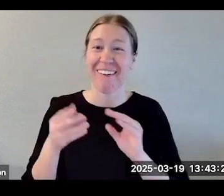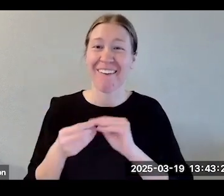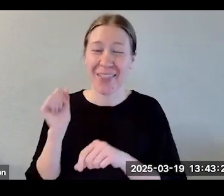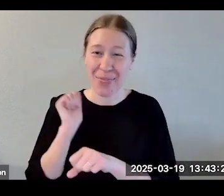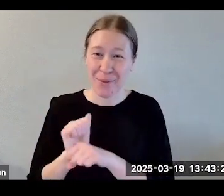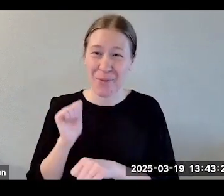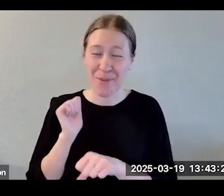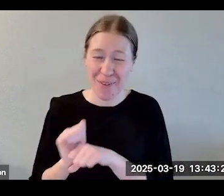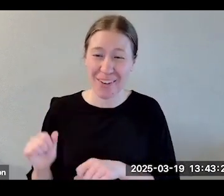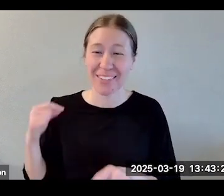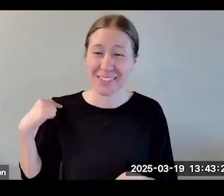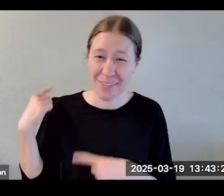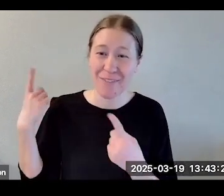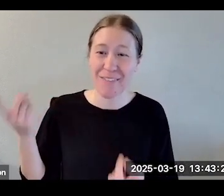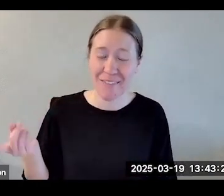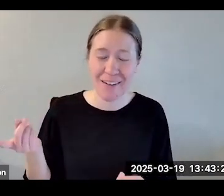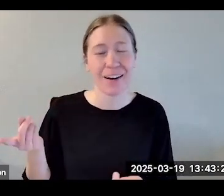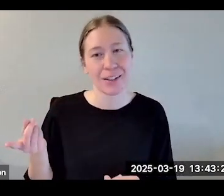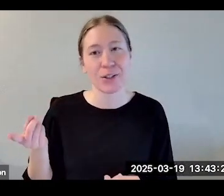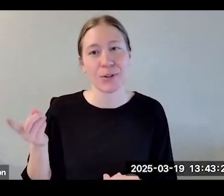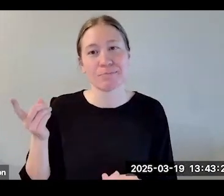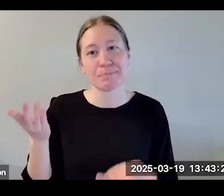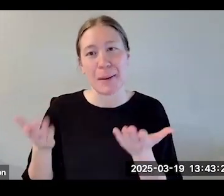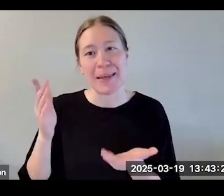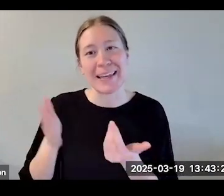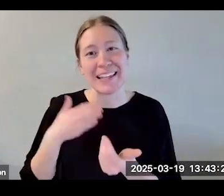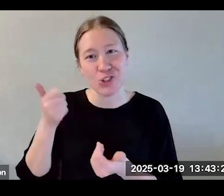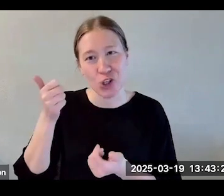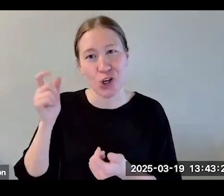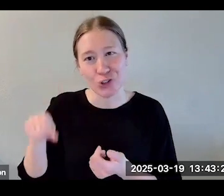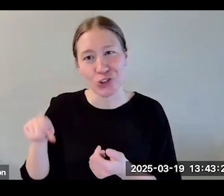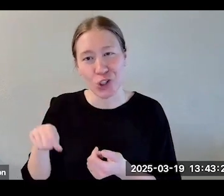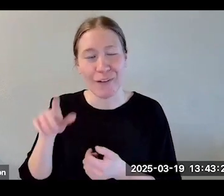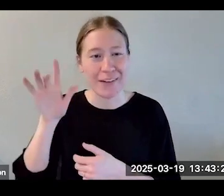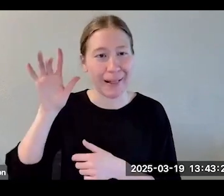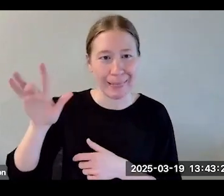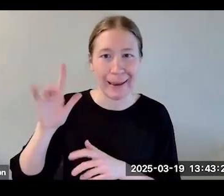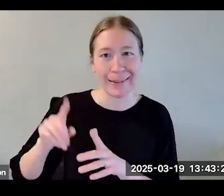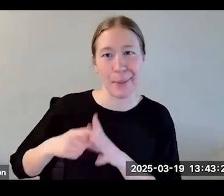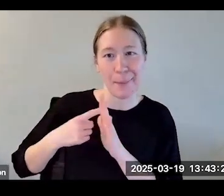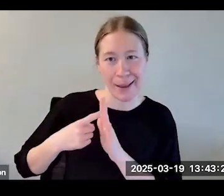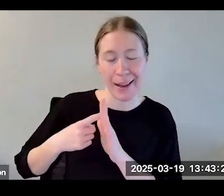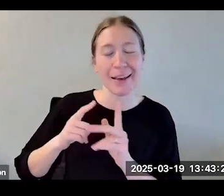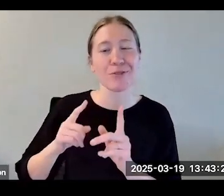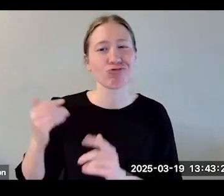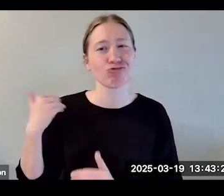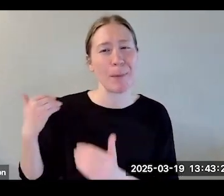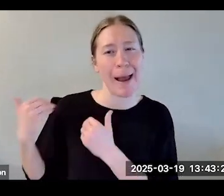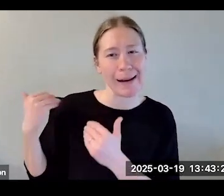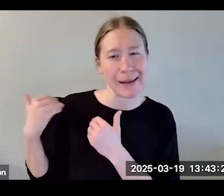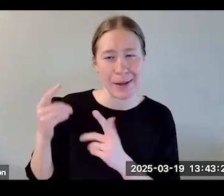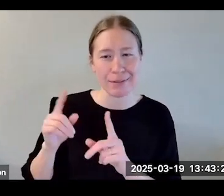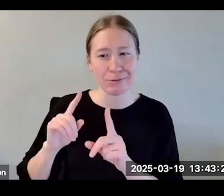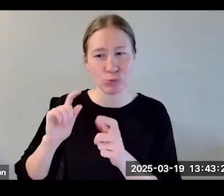if I'd had this accessibility checker running at the start, kind of reminding me to make these changes. So this is one way